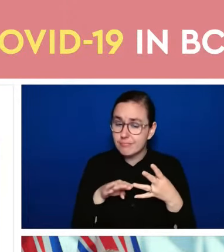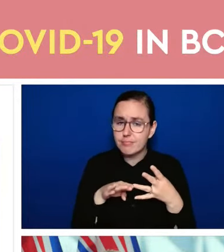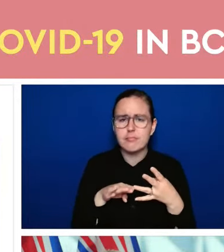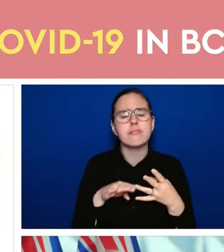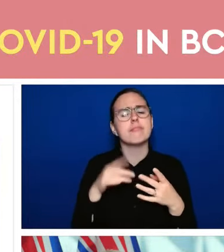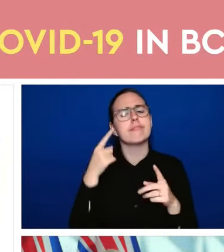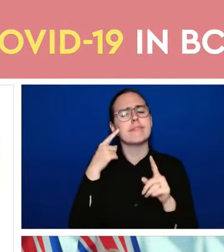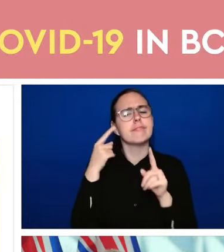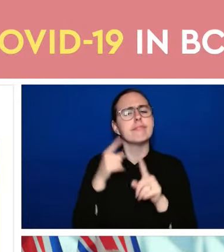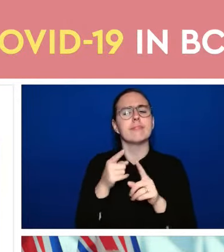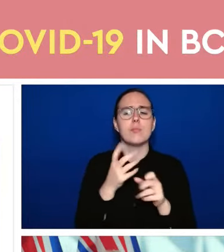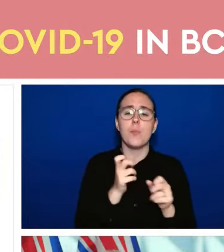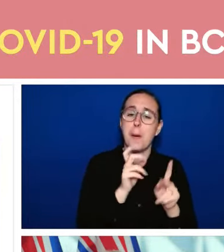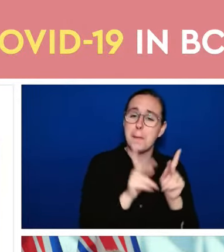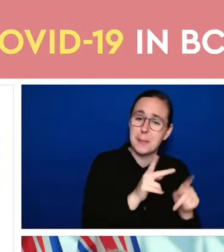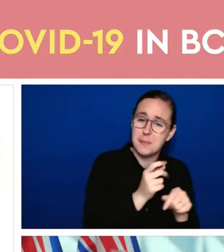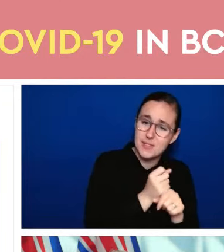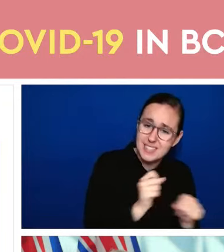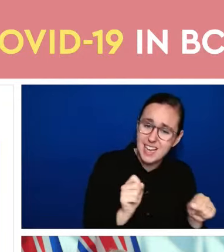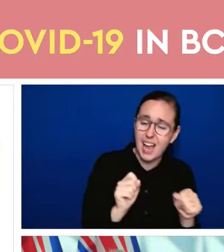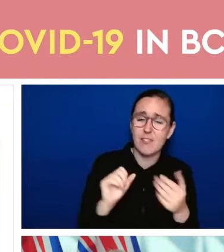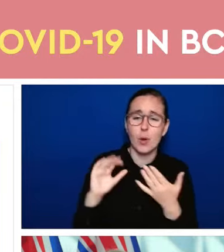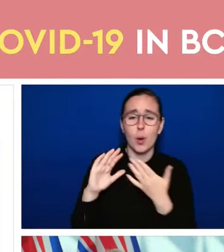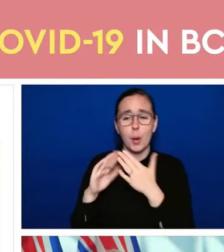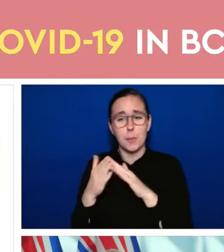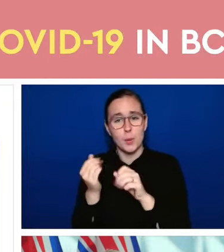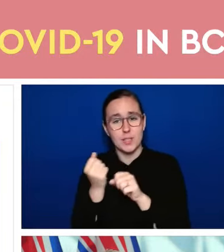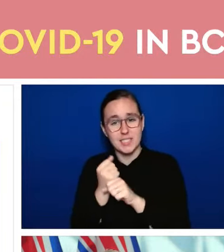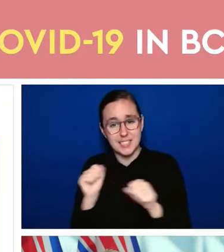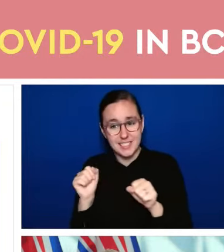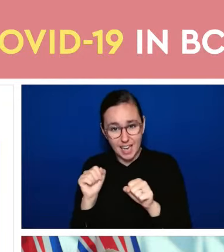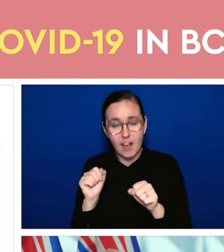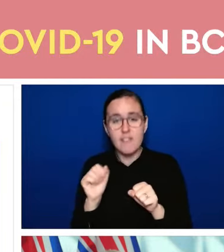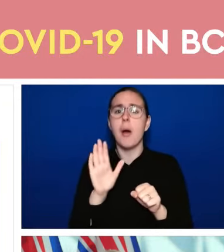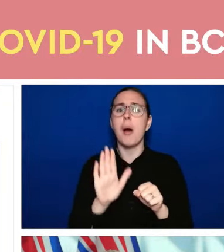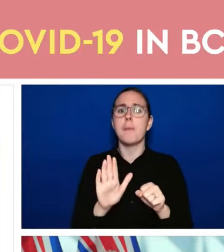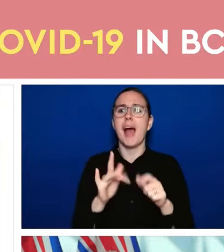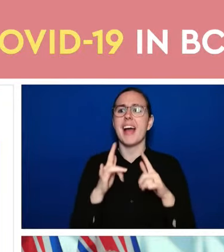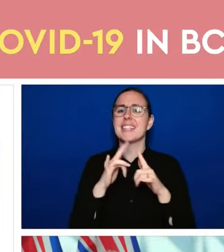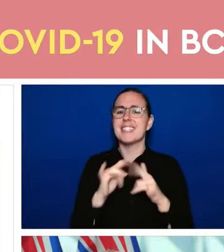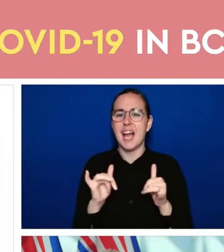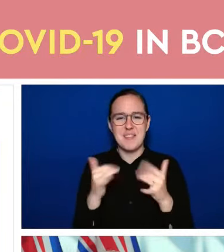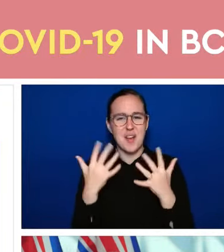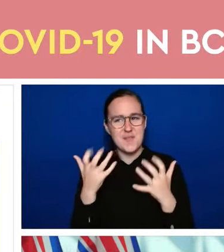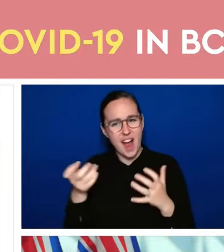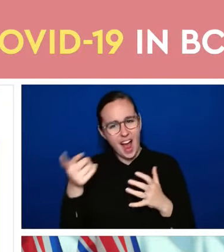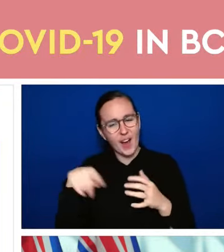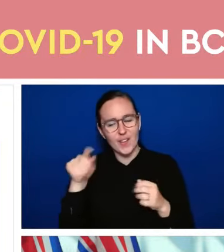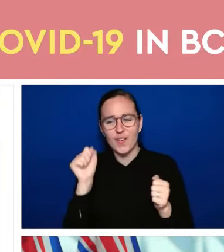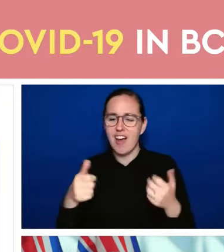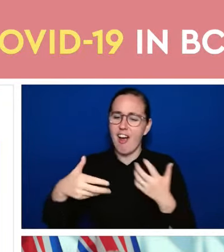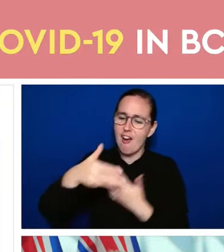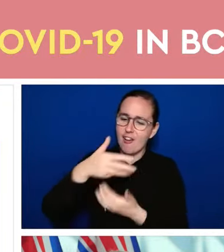know that the impacts of this pandemic end of the measures that we put in place across the